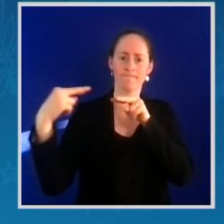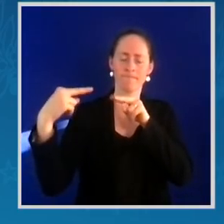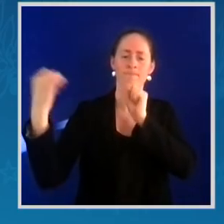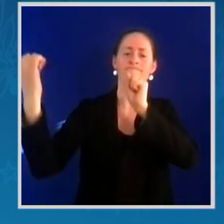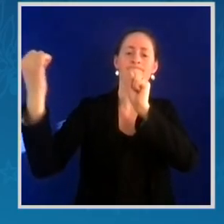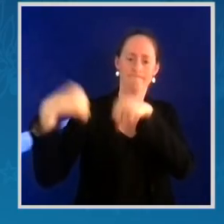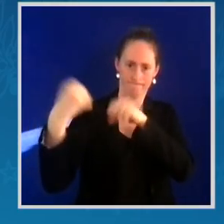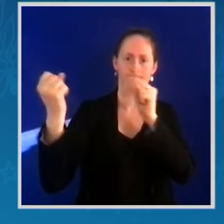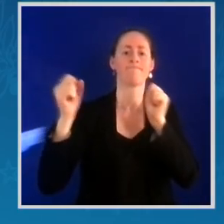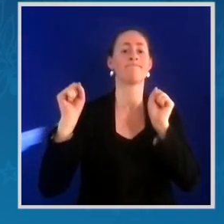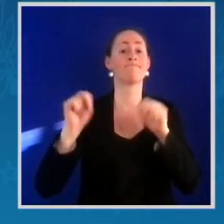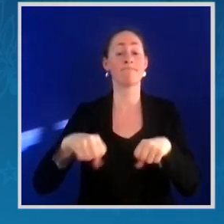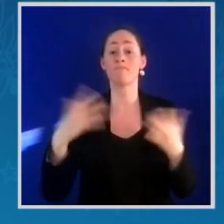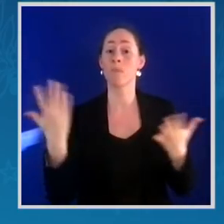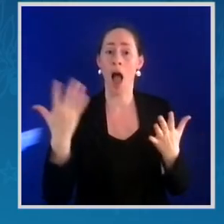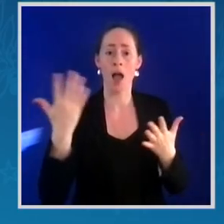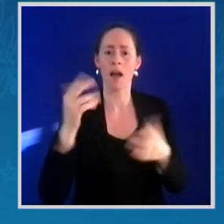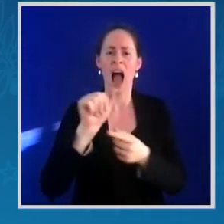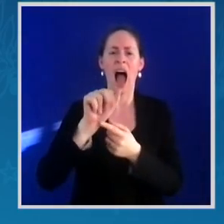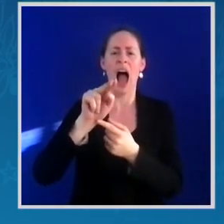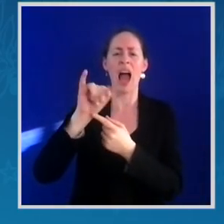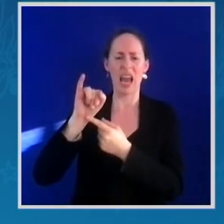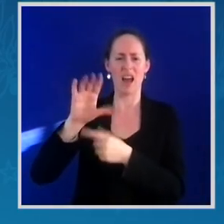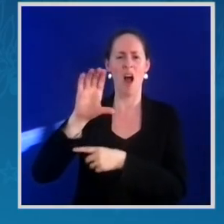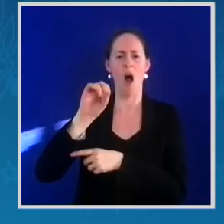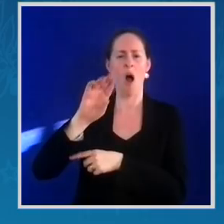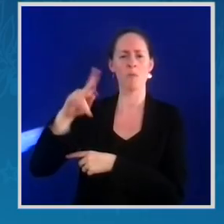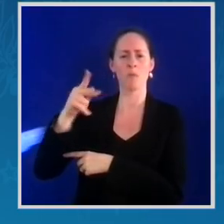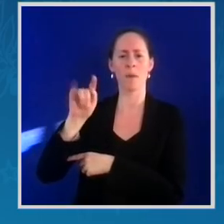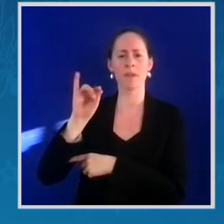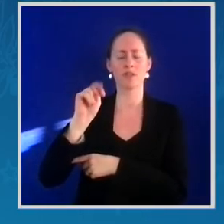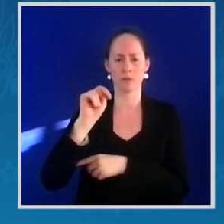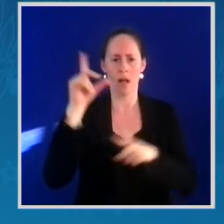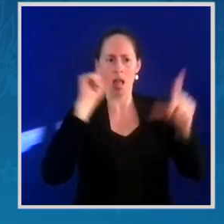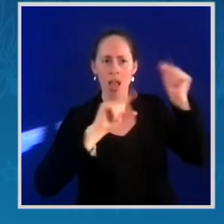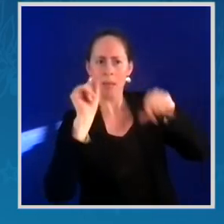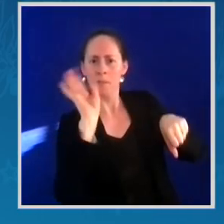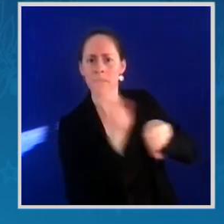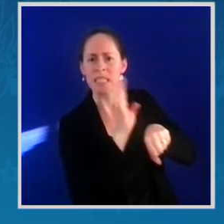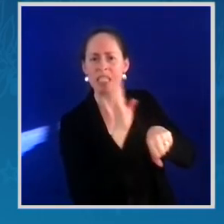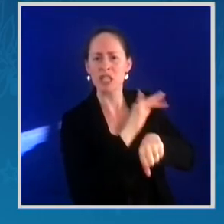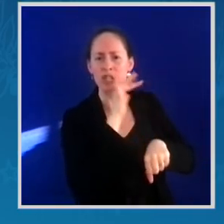This was probably one of the dominant themes of my conversations with the variety of people